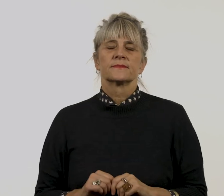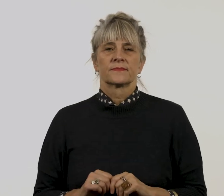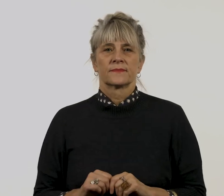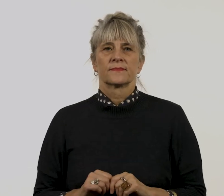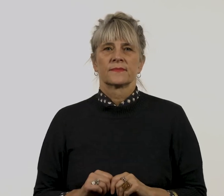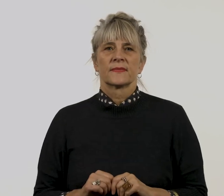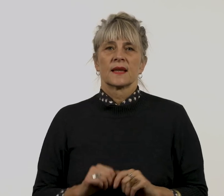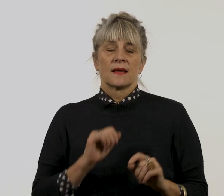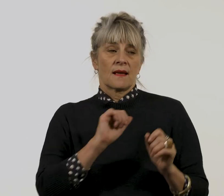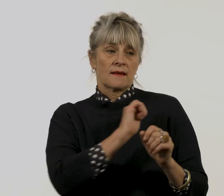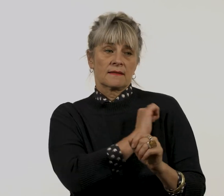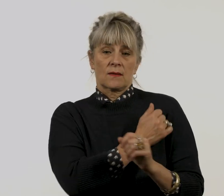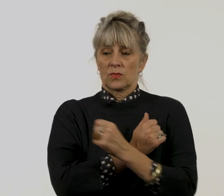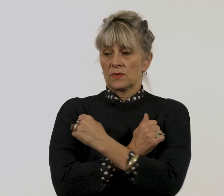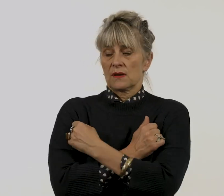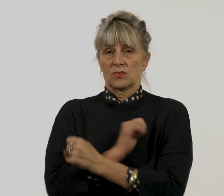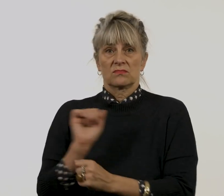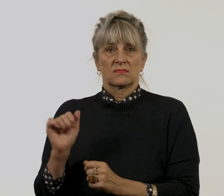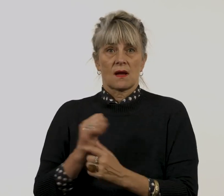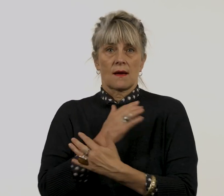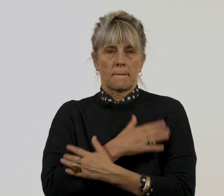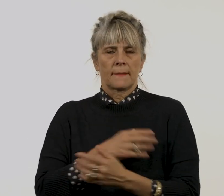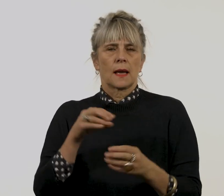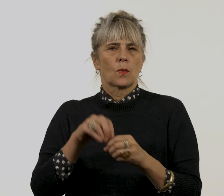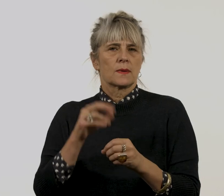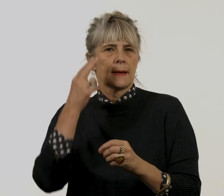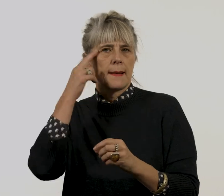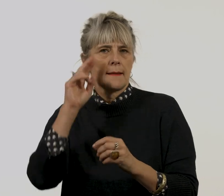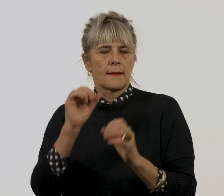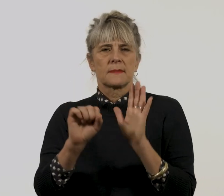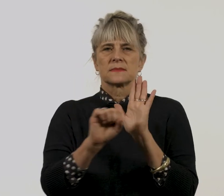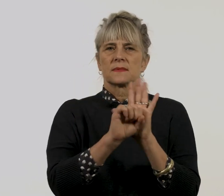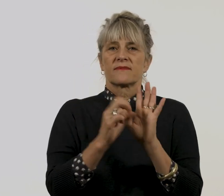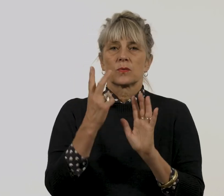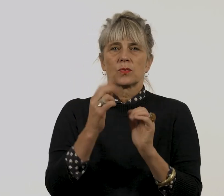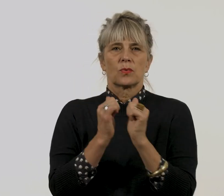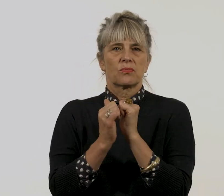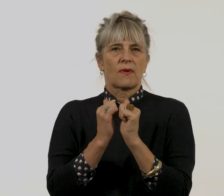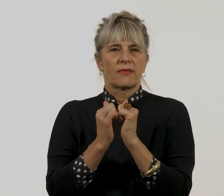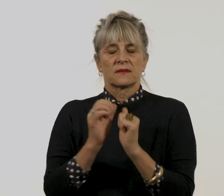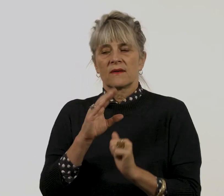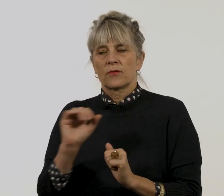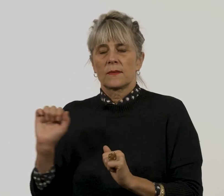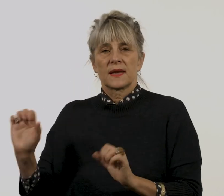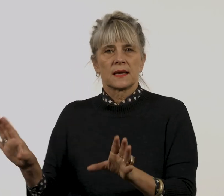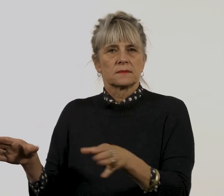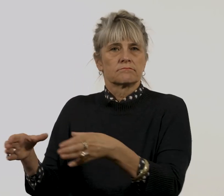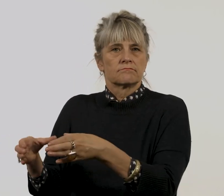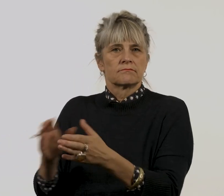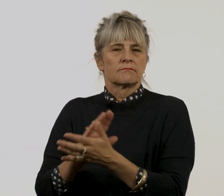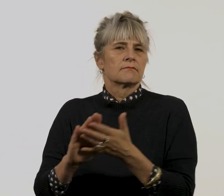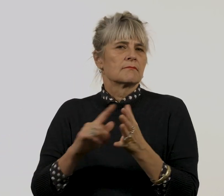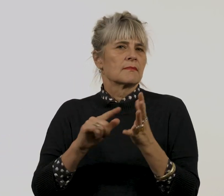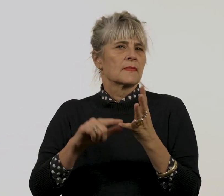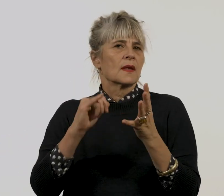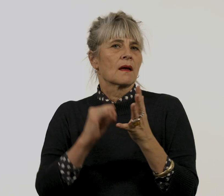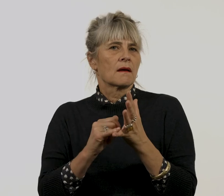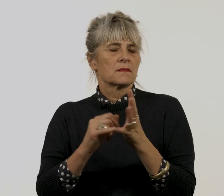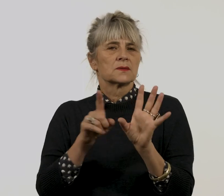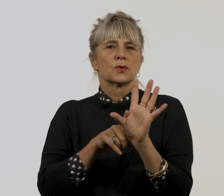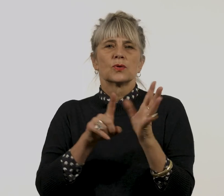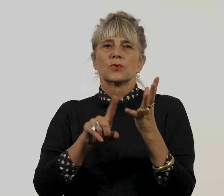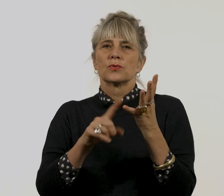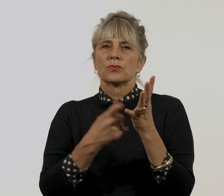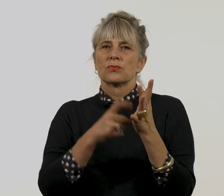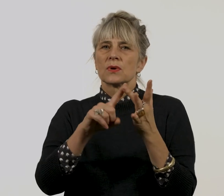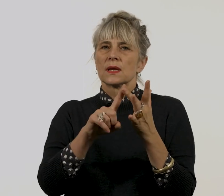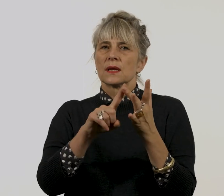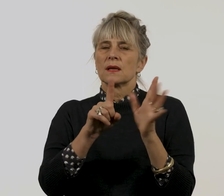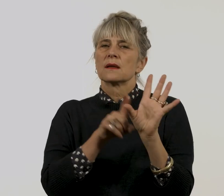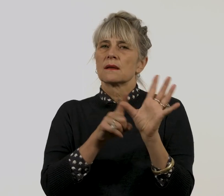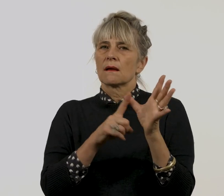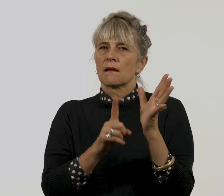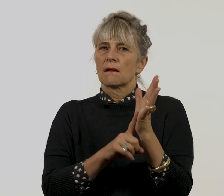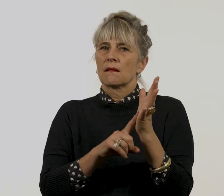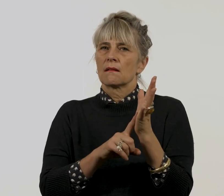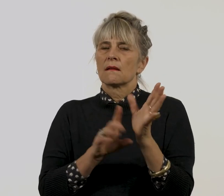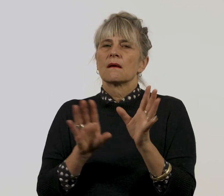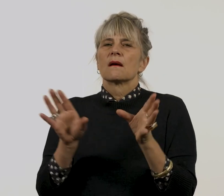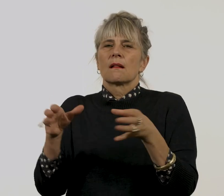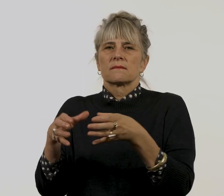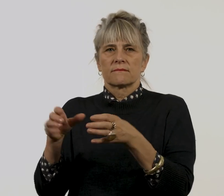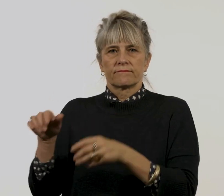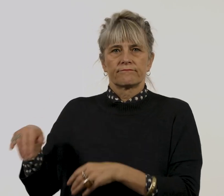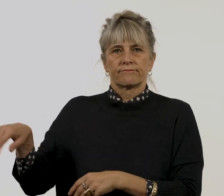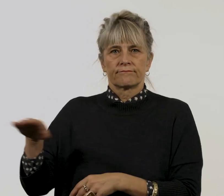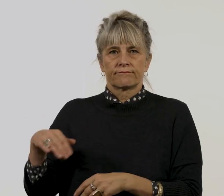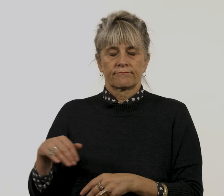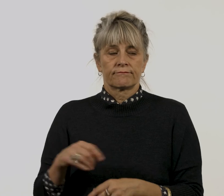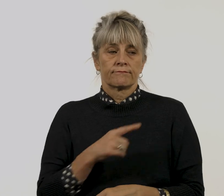The tattoos on his arms include the name and symbol of two brothers from the Haus Yuriyal collective.